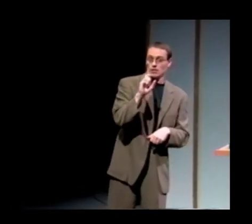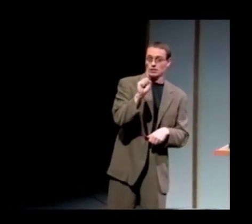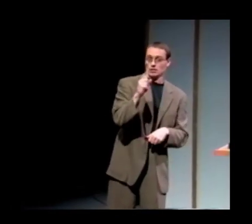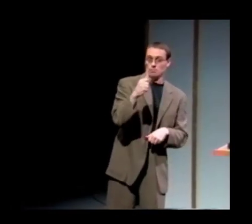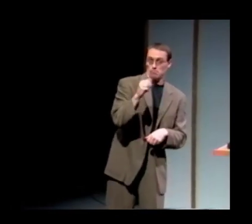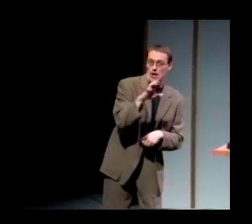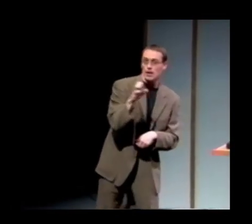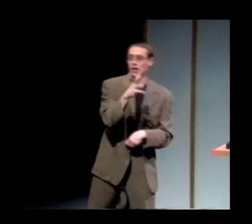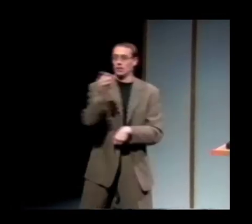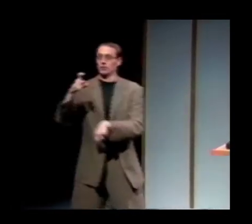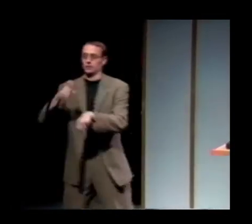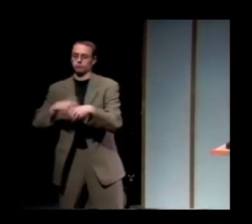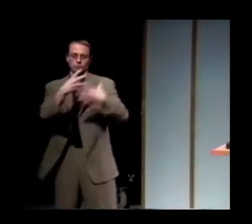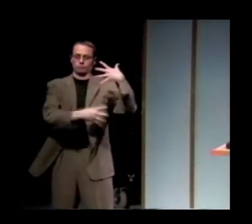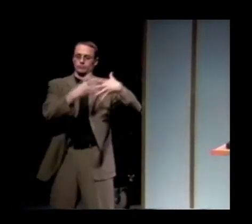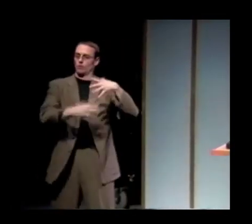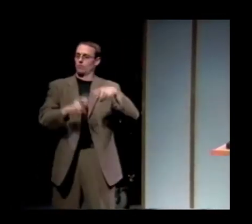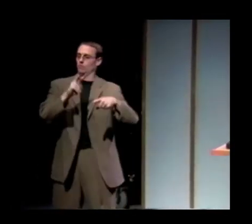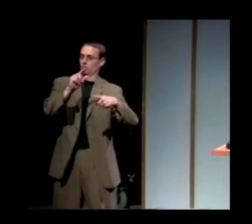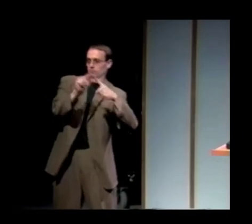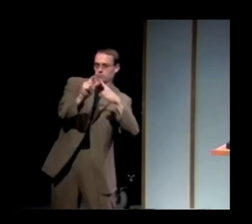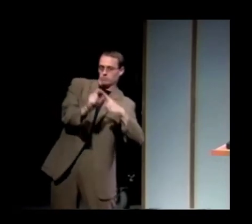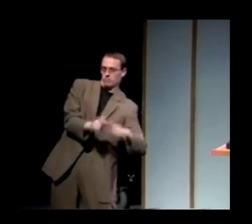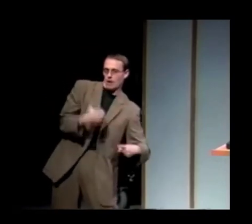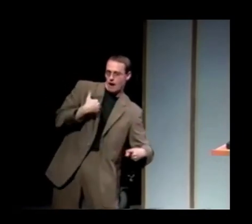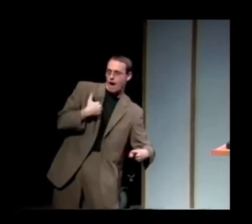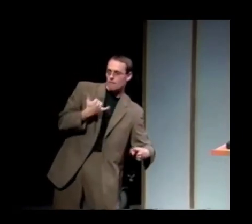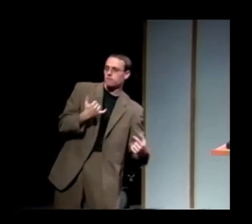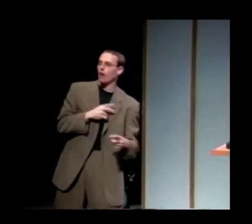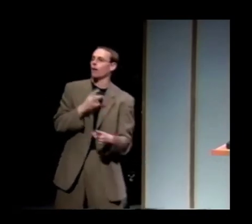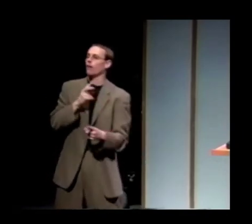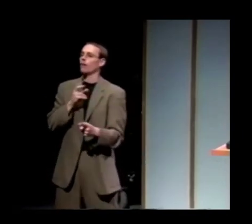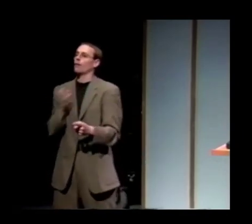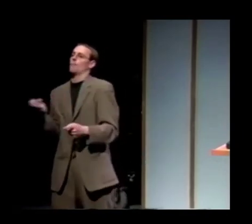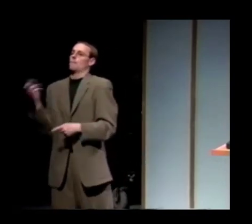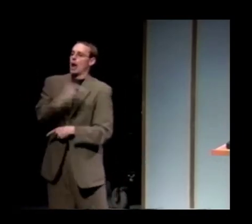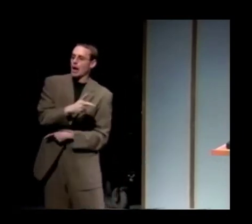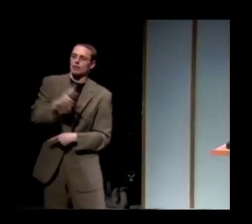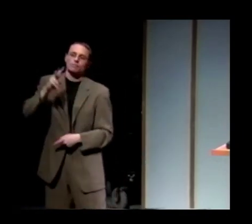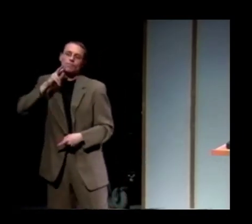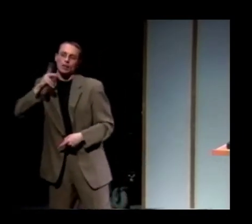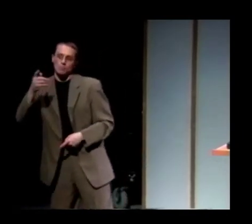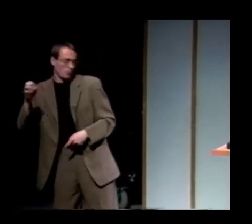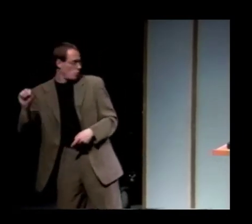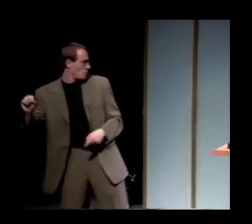YOU CAN HAVE SHOTS WITH SPACE AND TIME, AND THEY EACH HAVE THEIR OWN VOCABULARY.